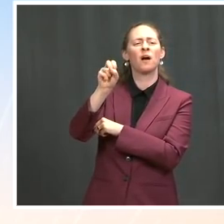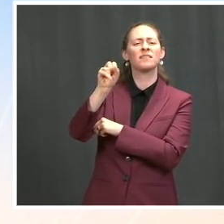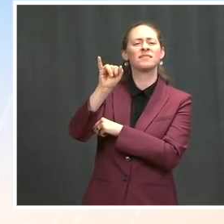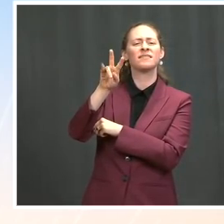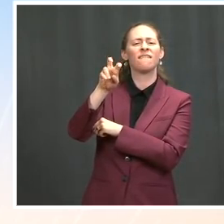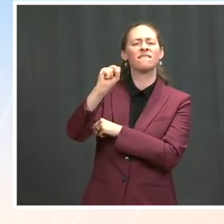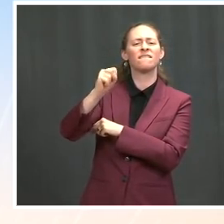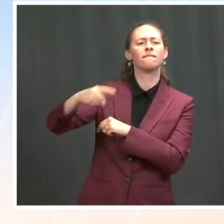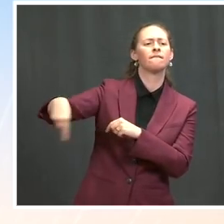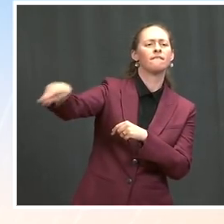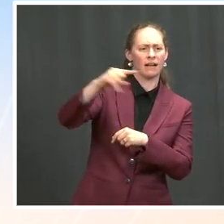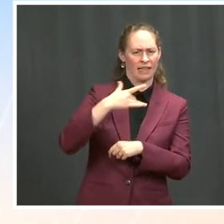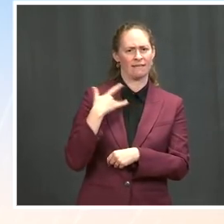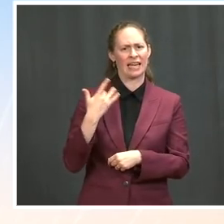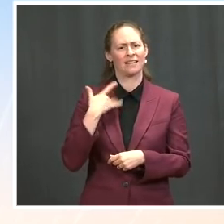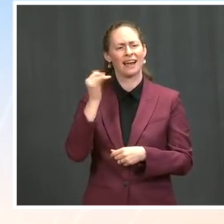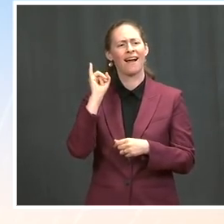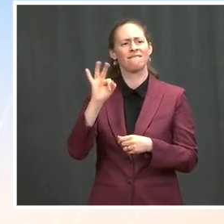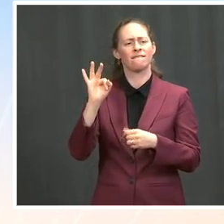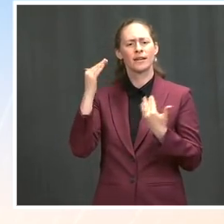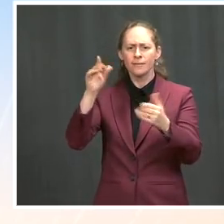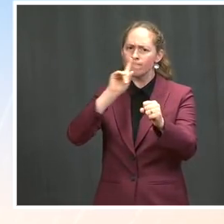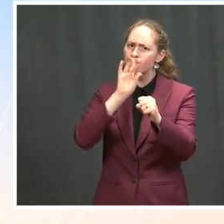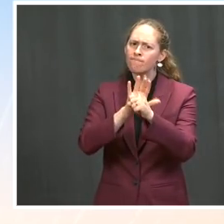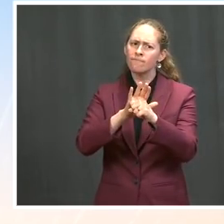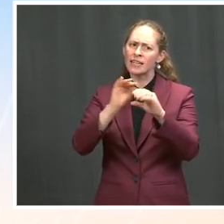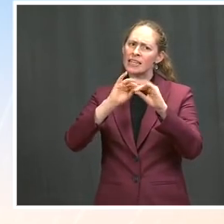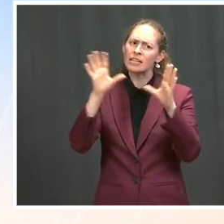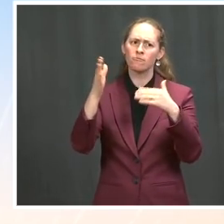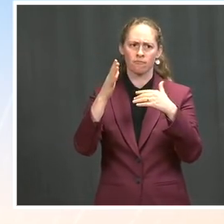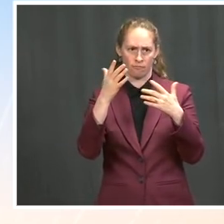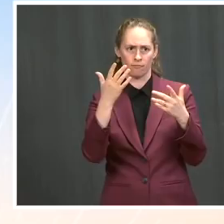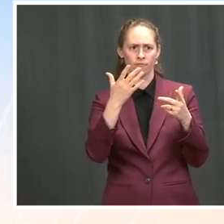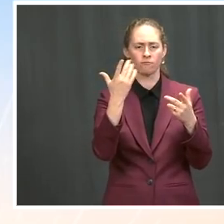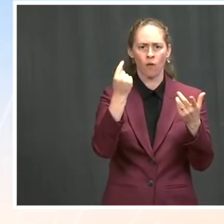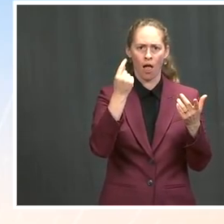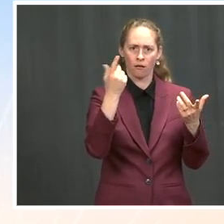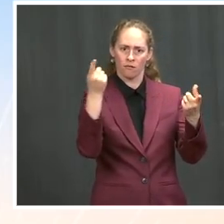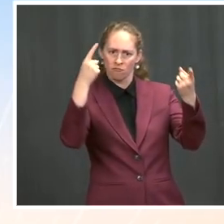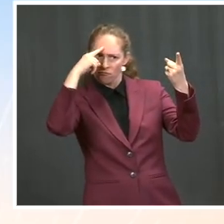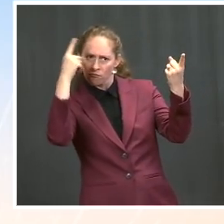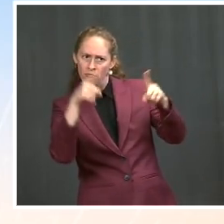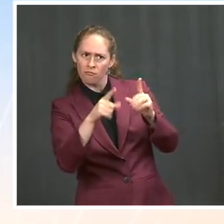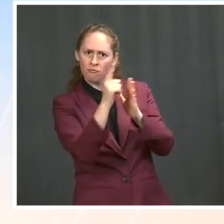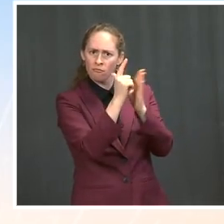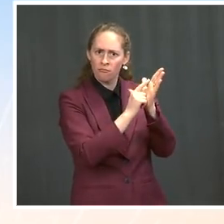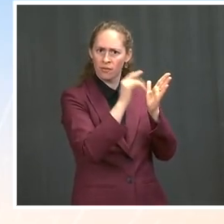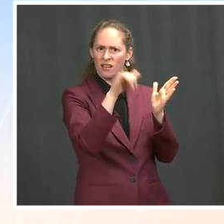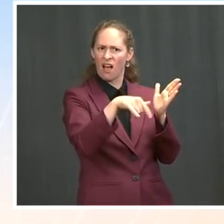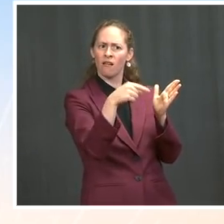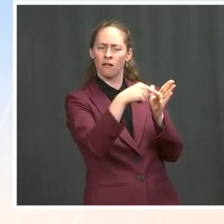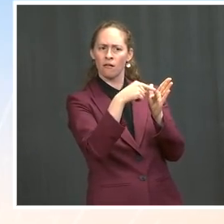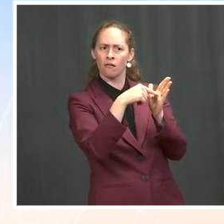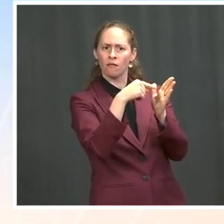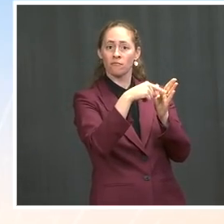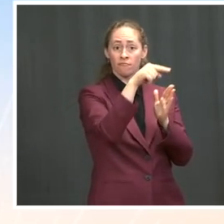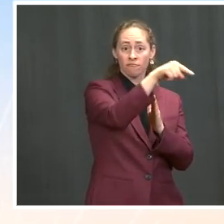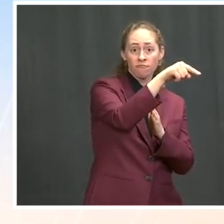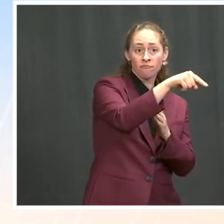to them to supporting the reconciliation piece of this as well -- the second track, if you will. Will the President also seek that commitment